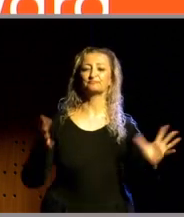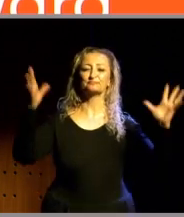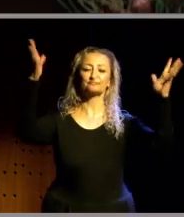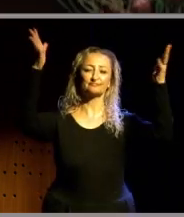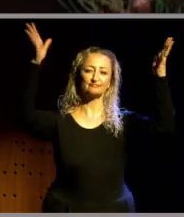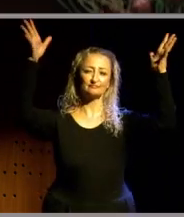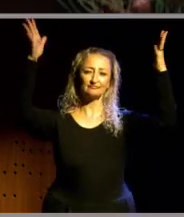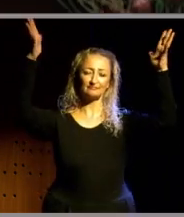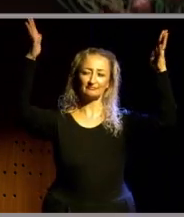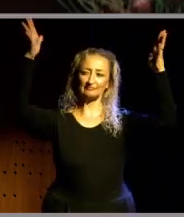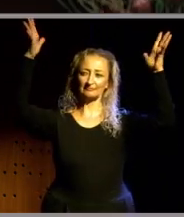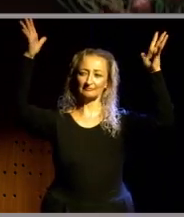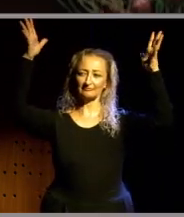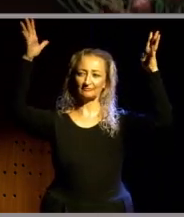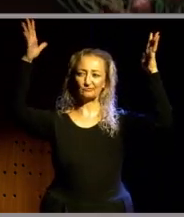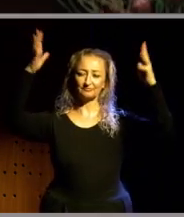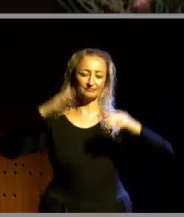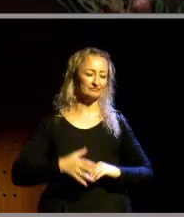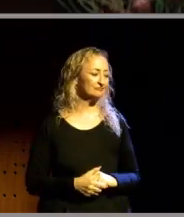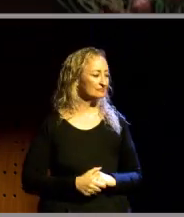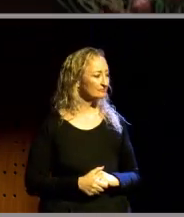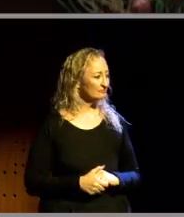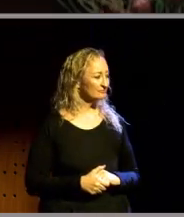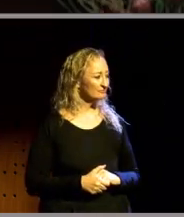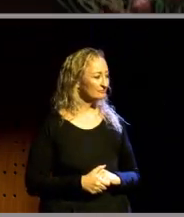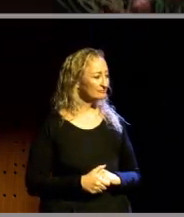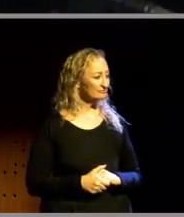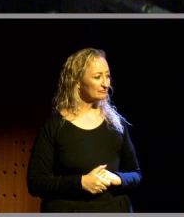(VIDEO ENDS)